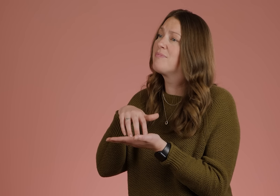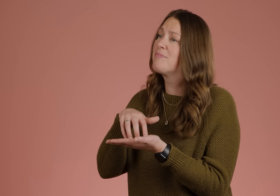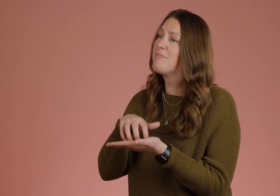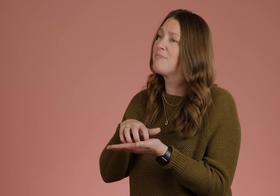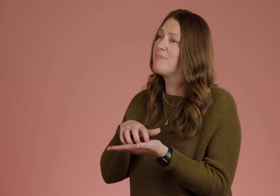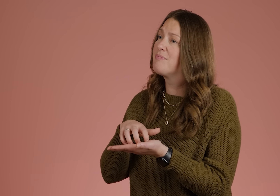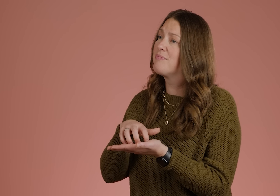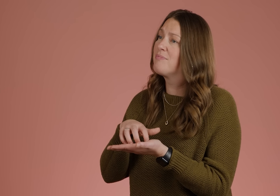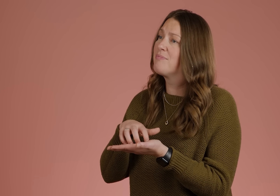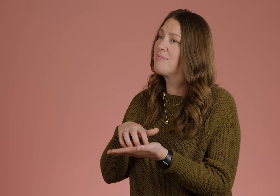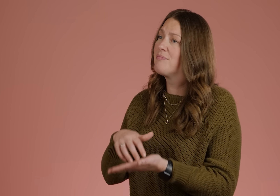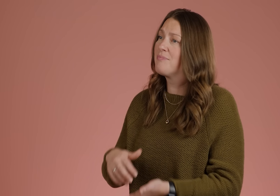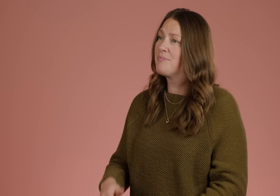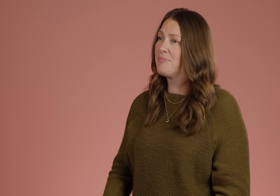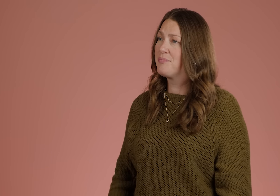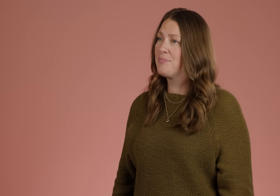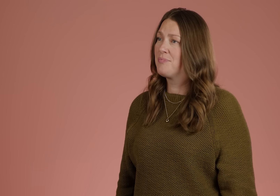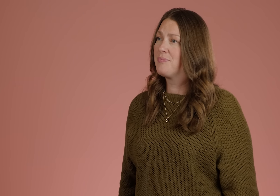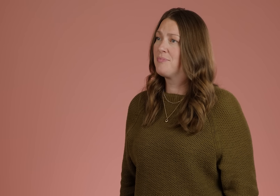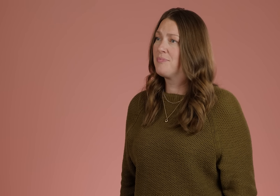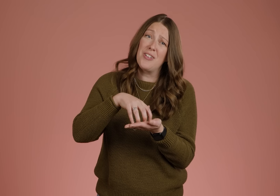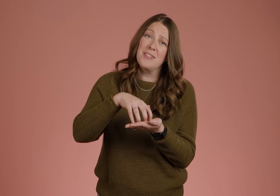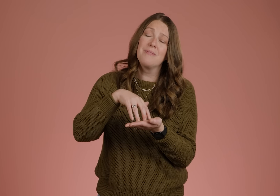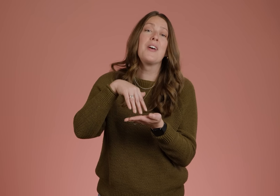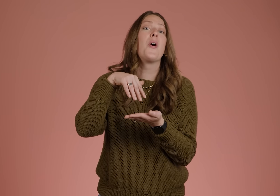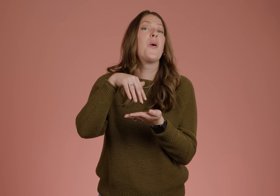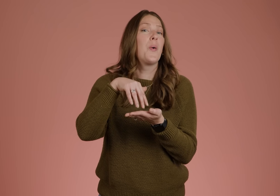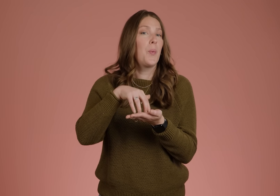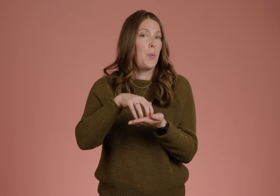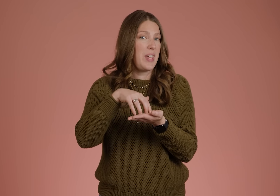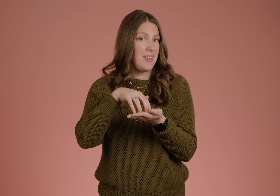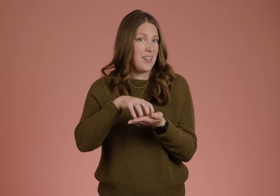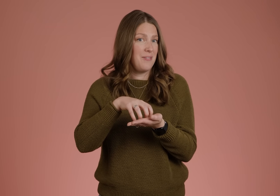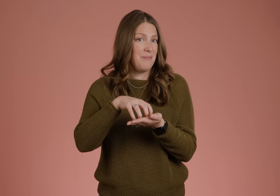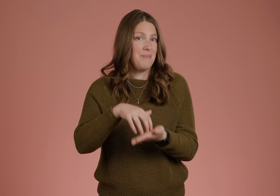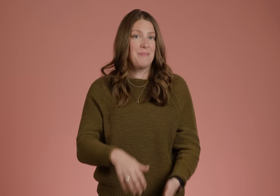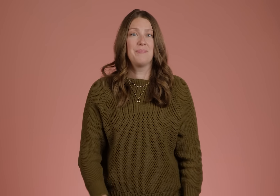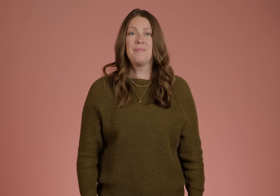that are tired and too weak to stand on Weak